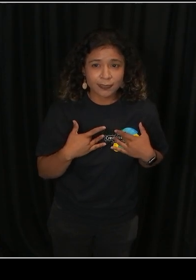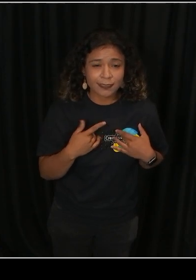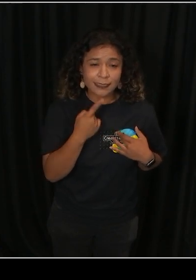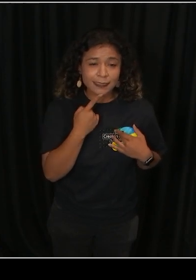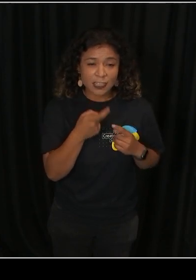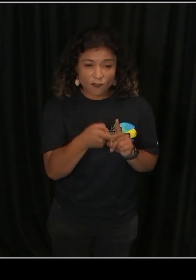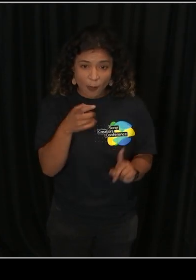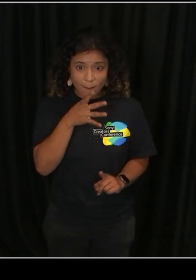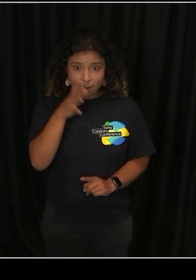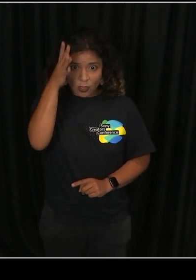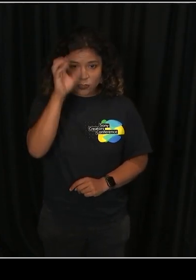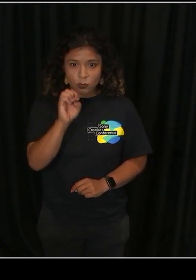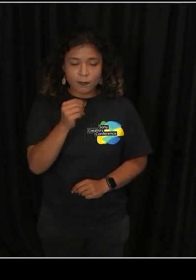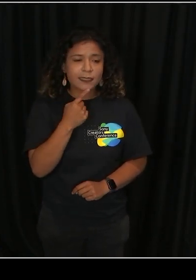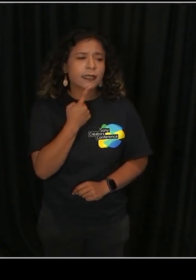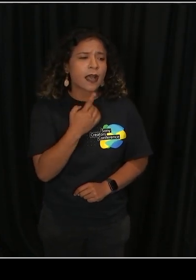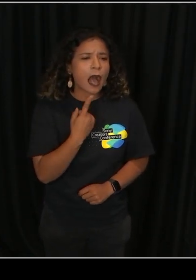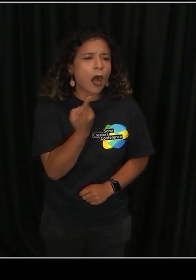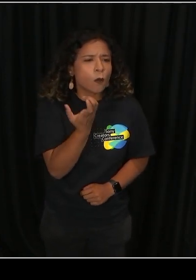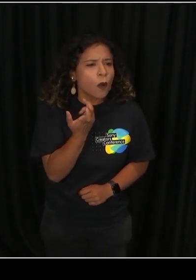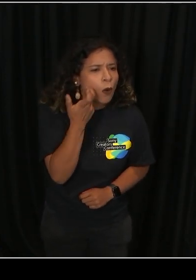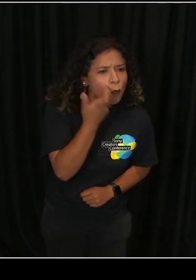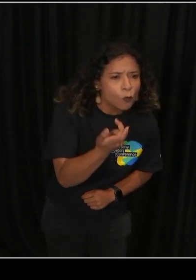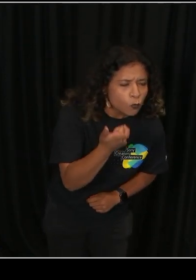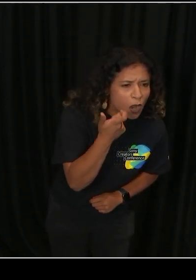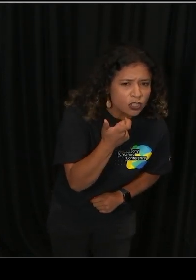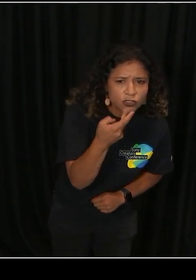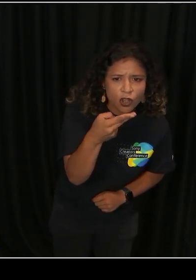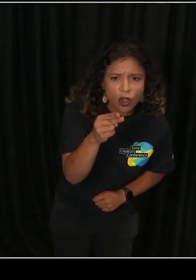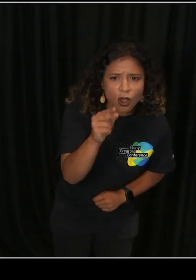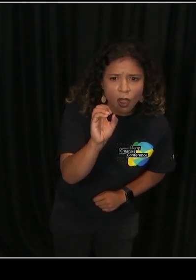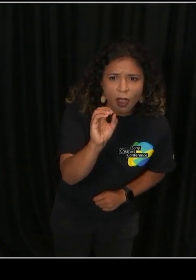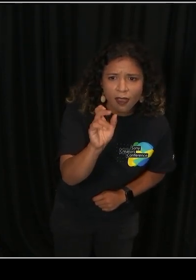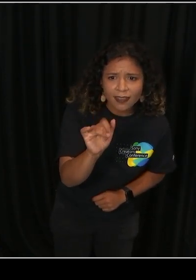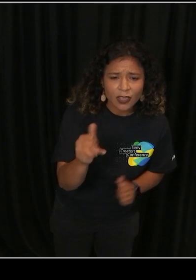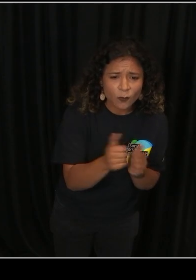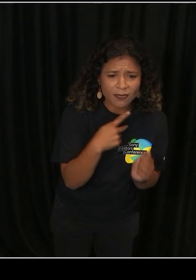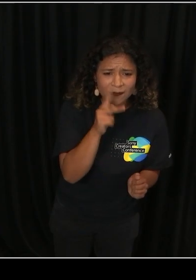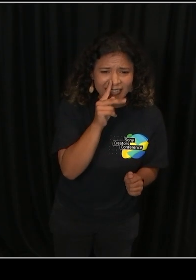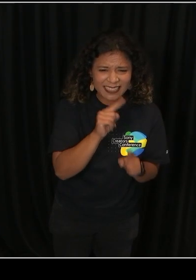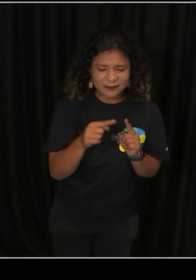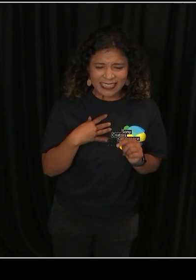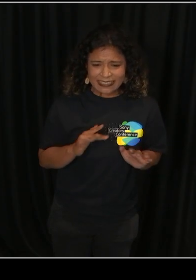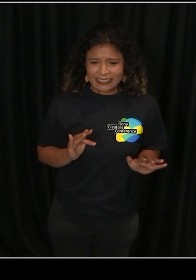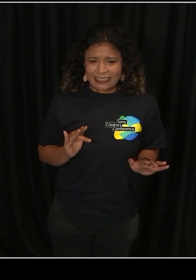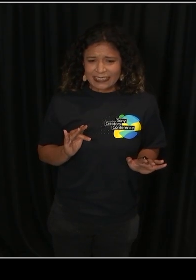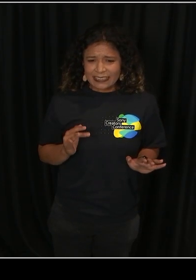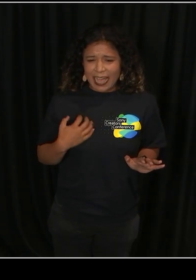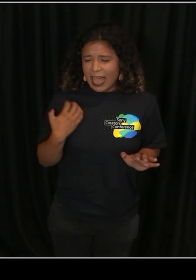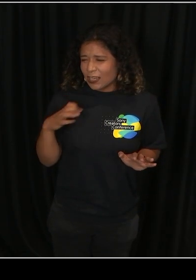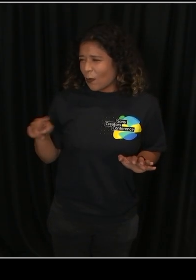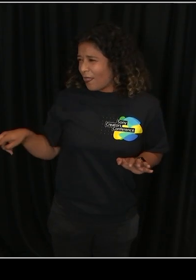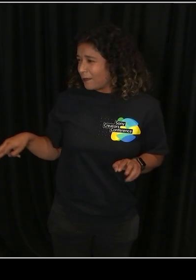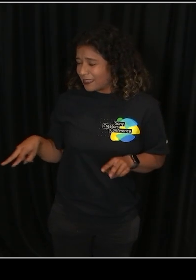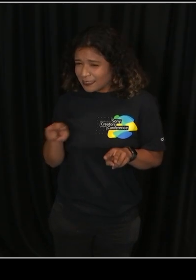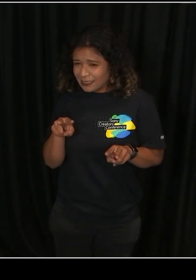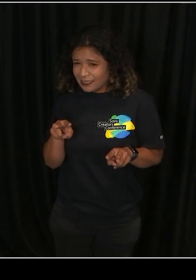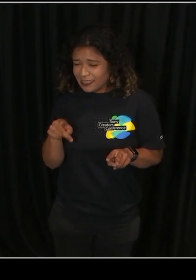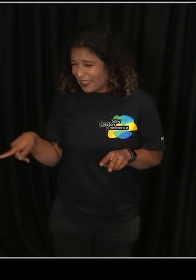"oh, I always wanted to watch hockey with my kids, but I never, you know, could make them actually pay attention to the game."